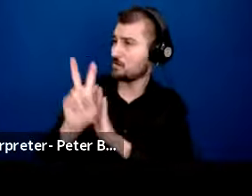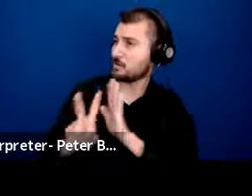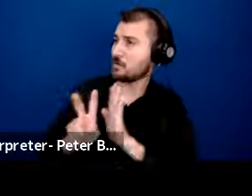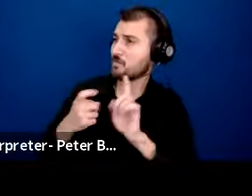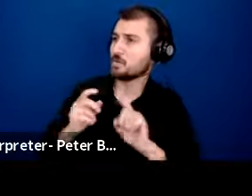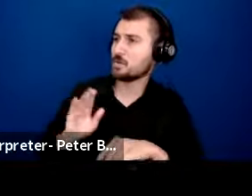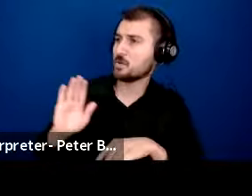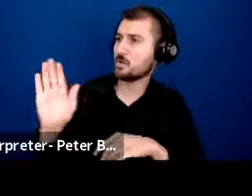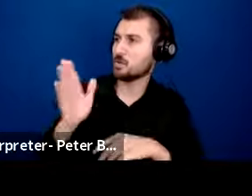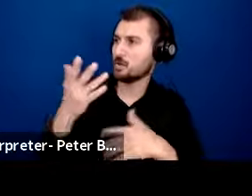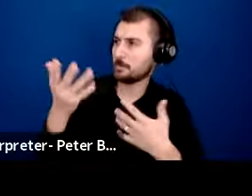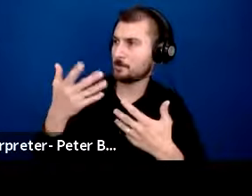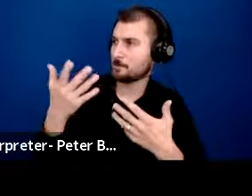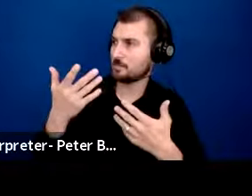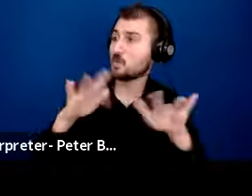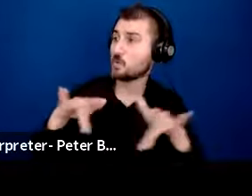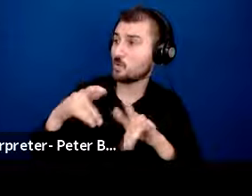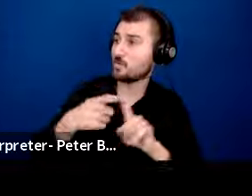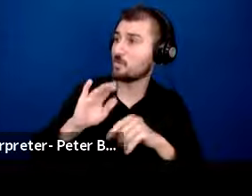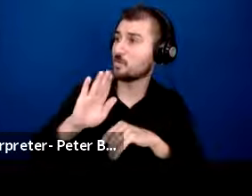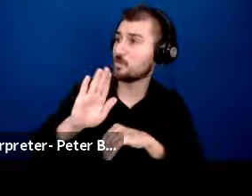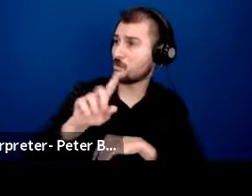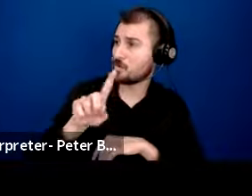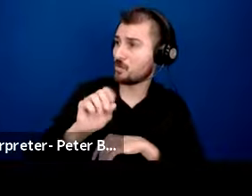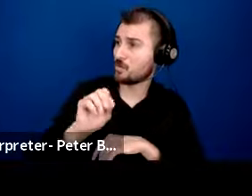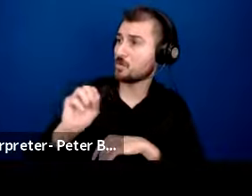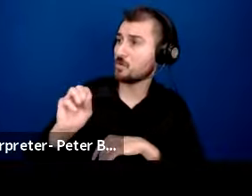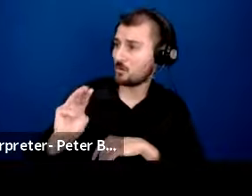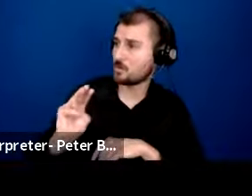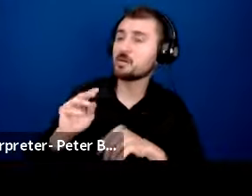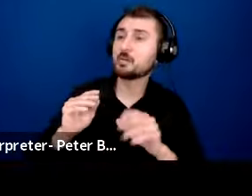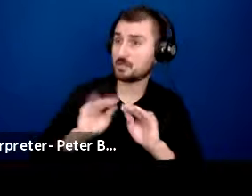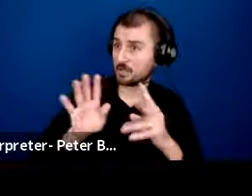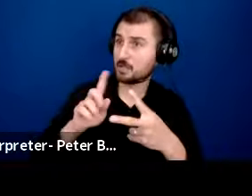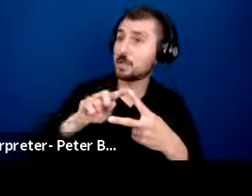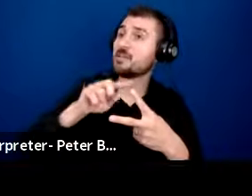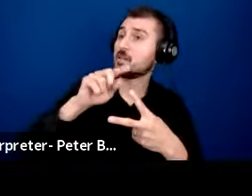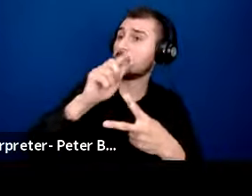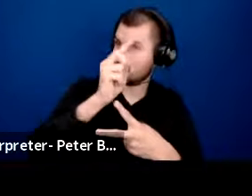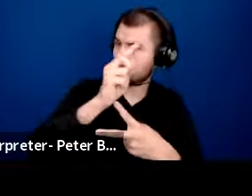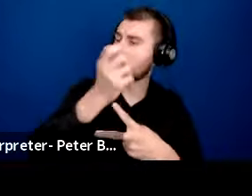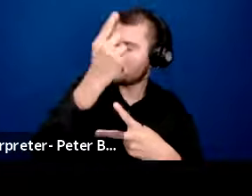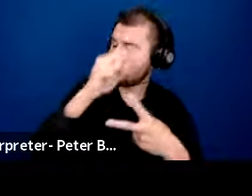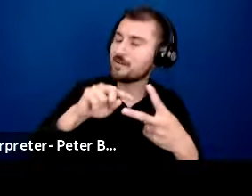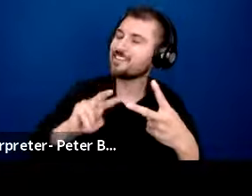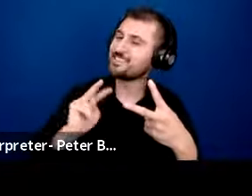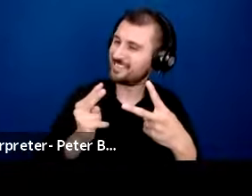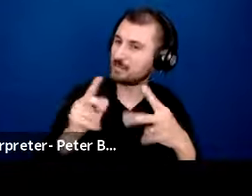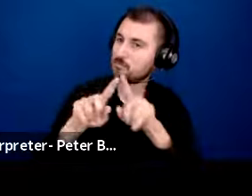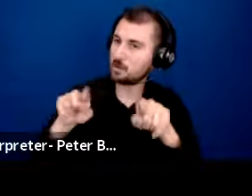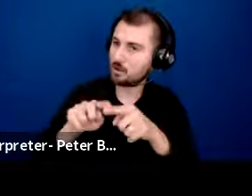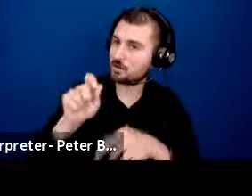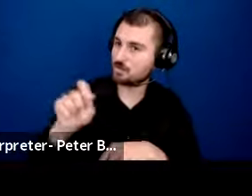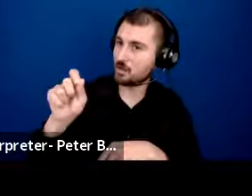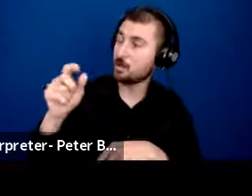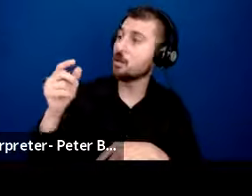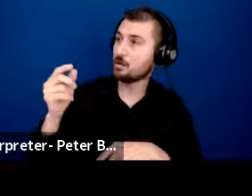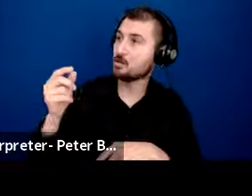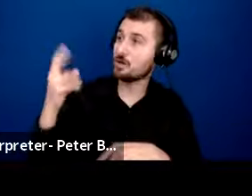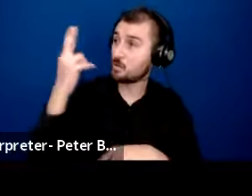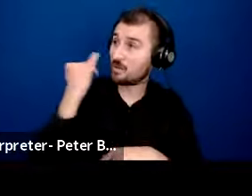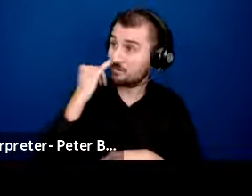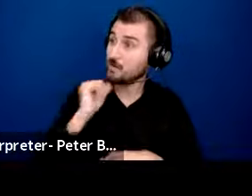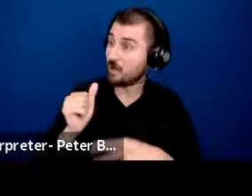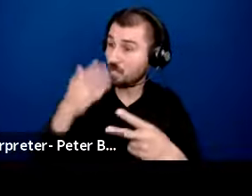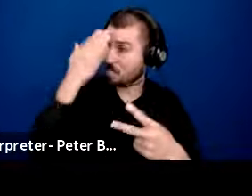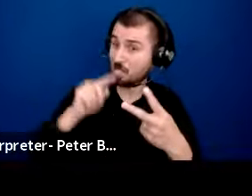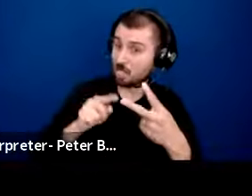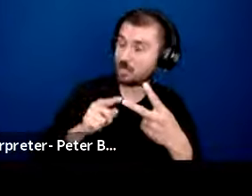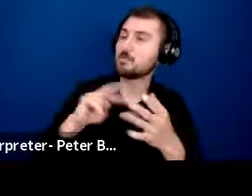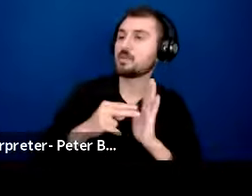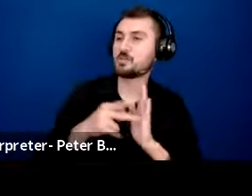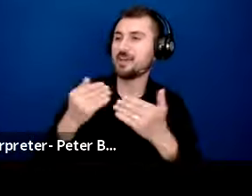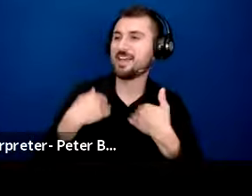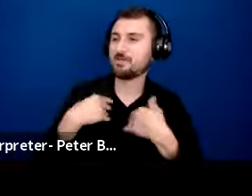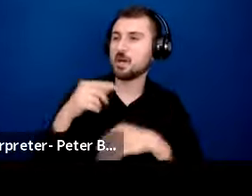Can I say something about that slide can you go back one slide.